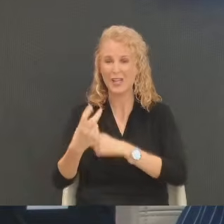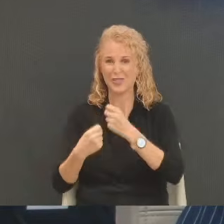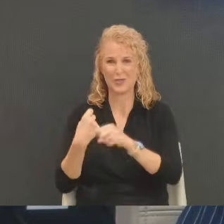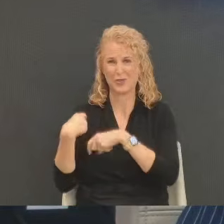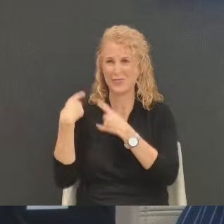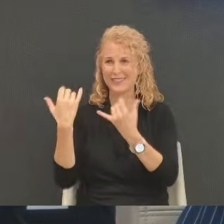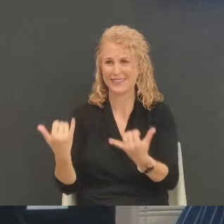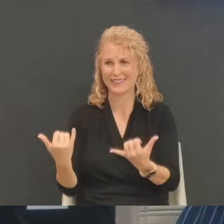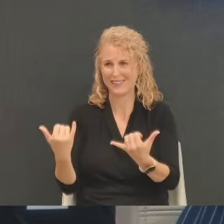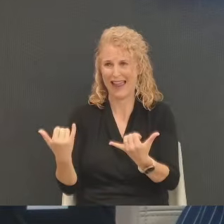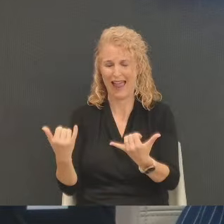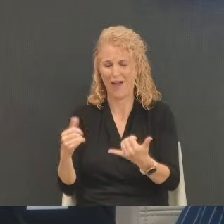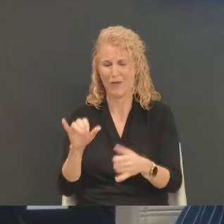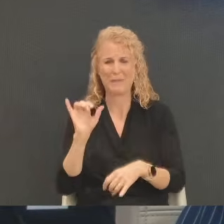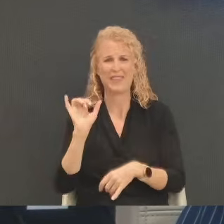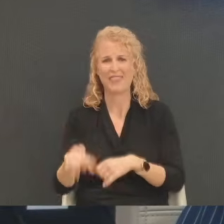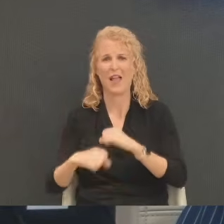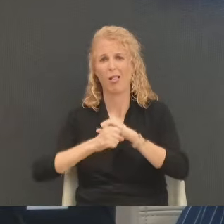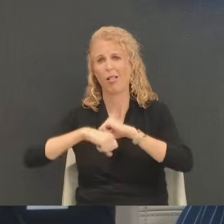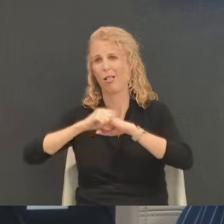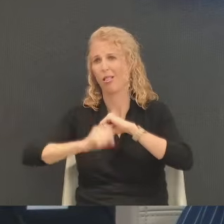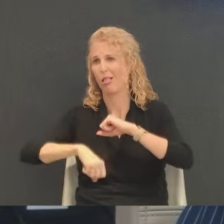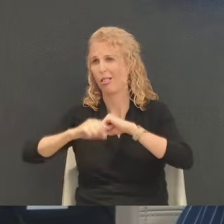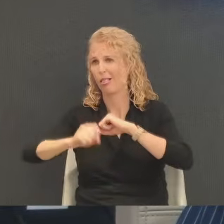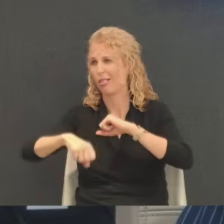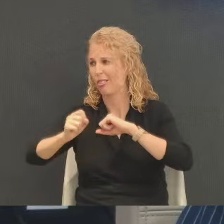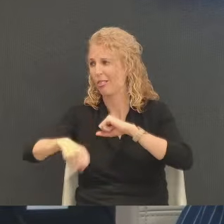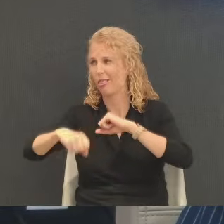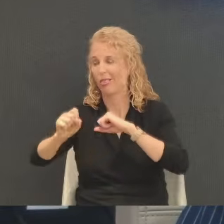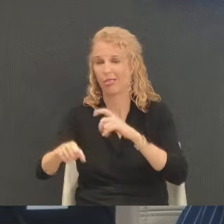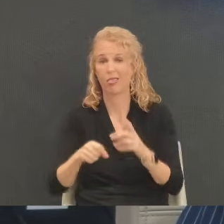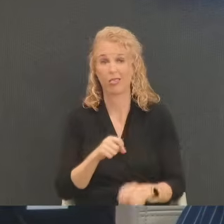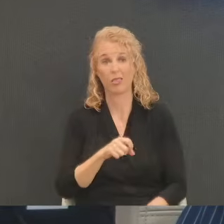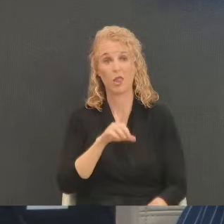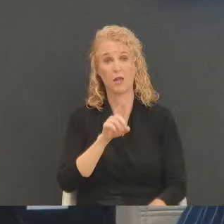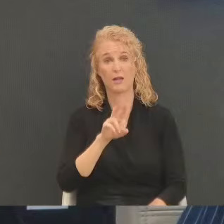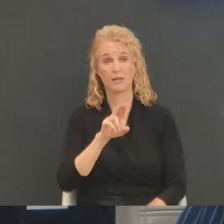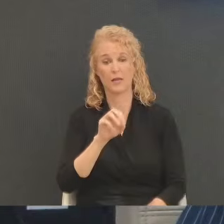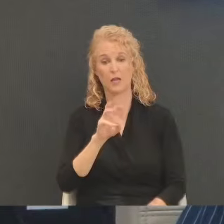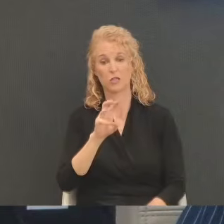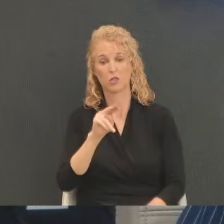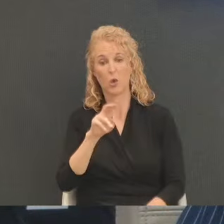takes a long time even with Dr. Odell Owens took two years to put some letters on a building. We